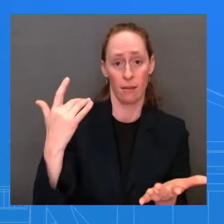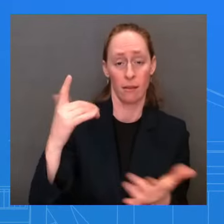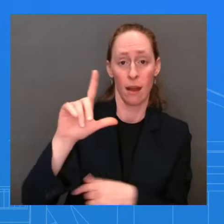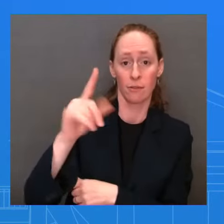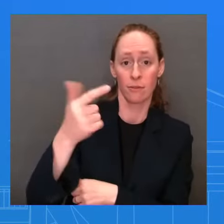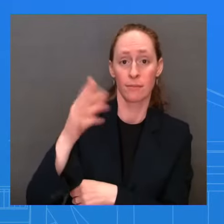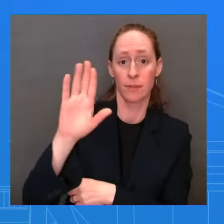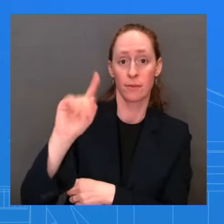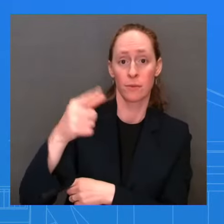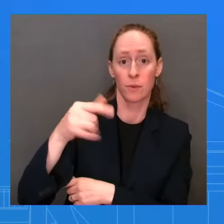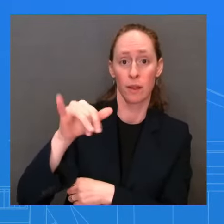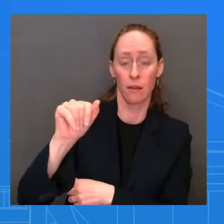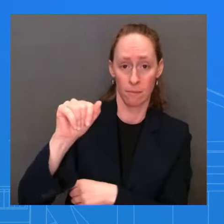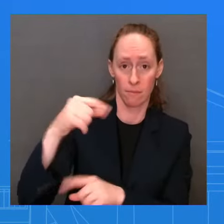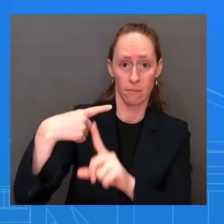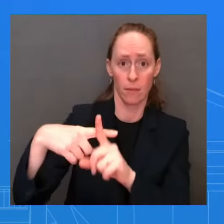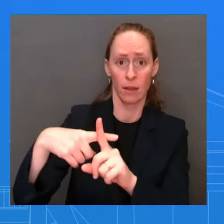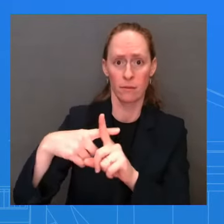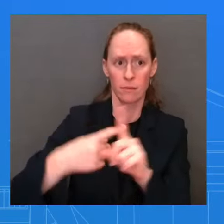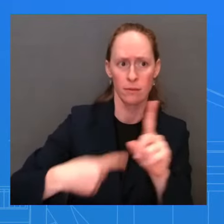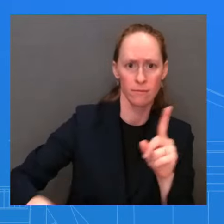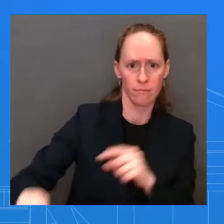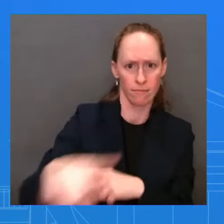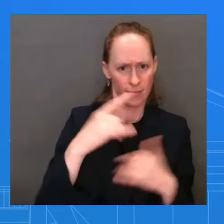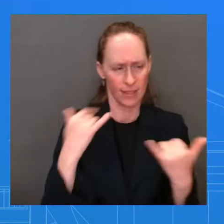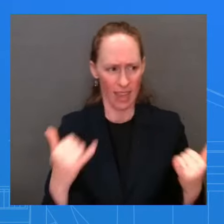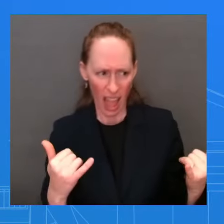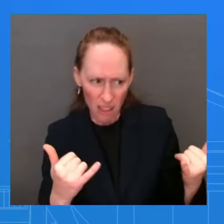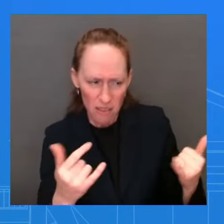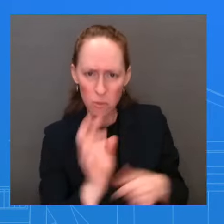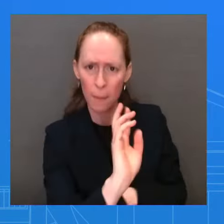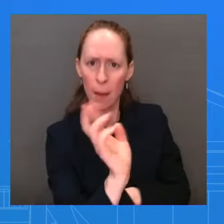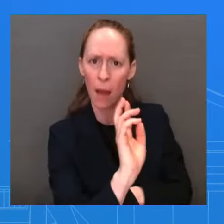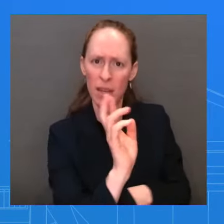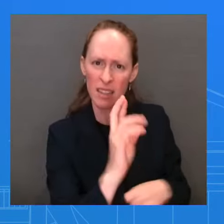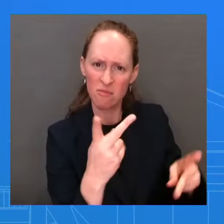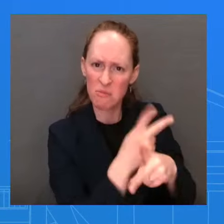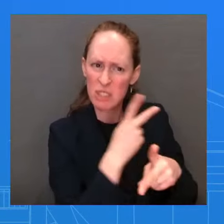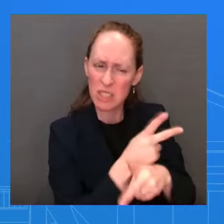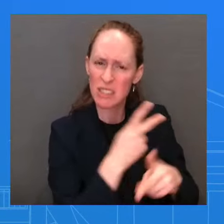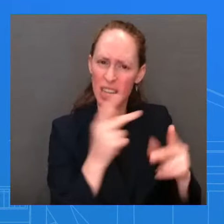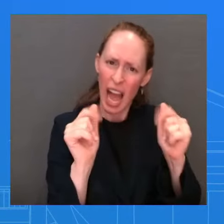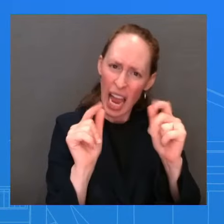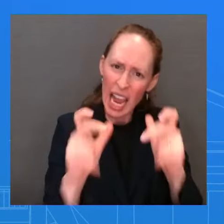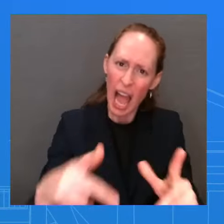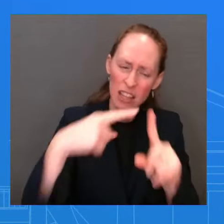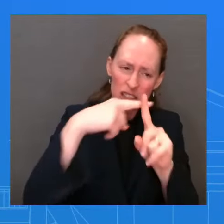From books bans to "Don't Say Gay" laws, MAGA extremists want to roll back the visibility